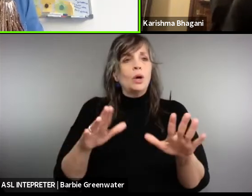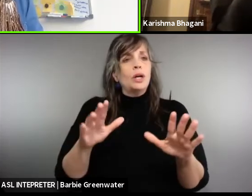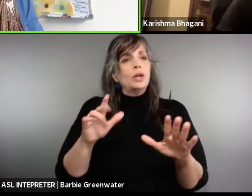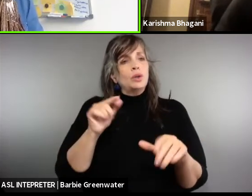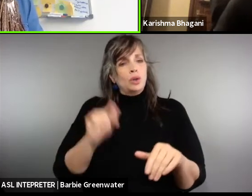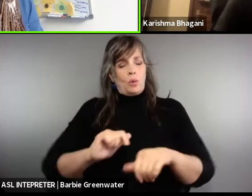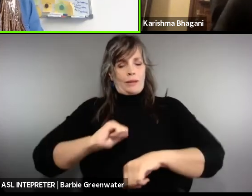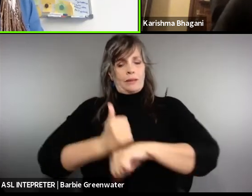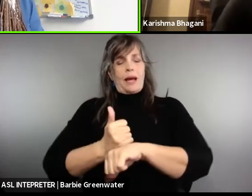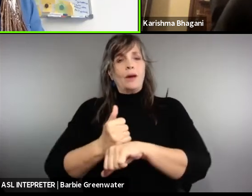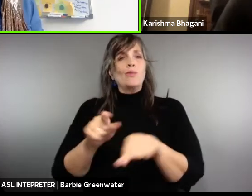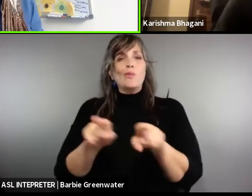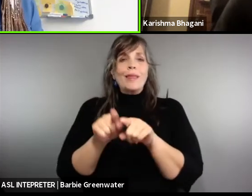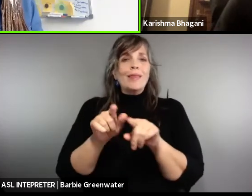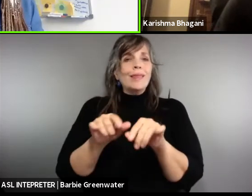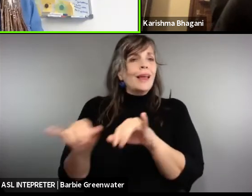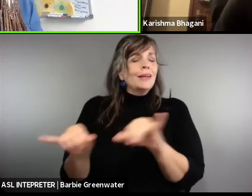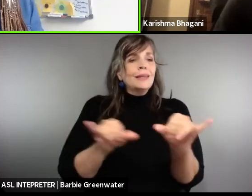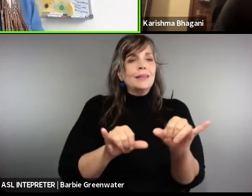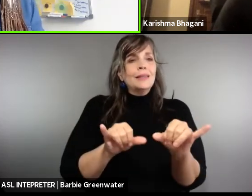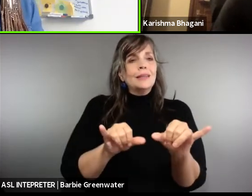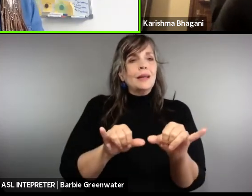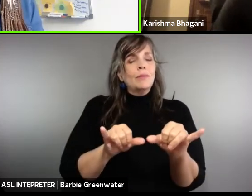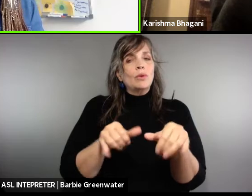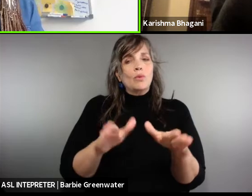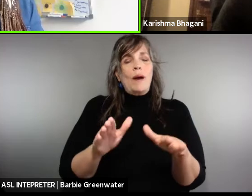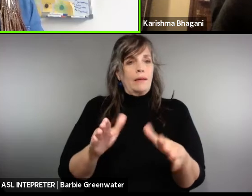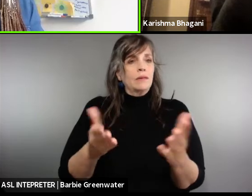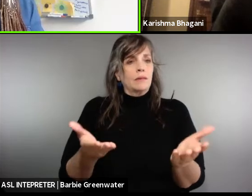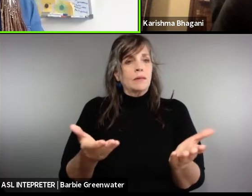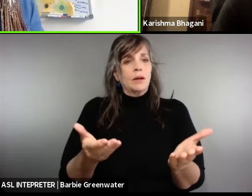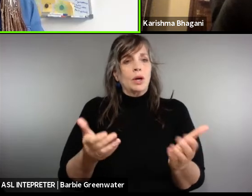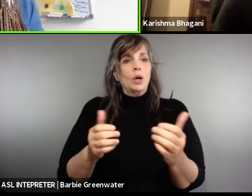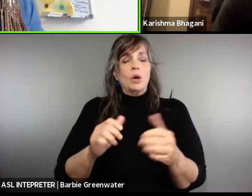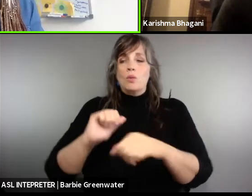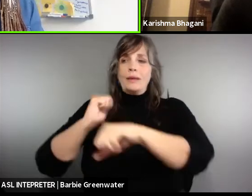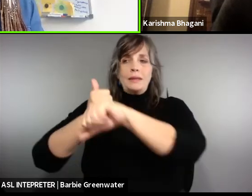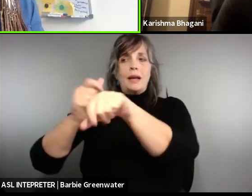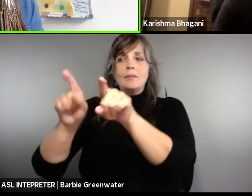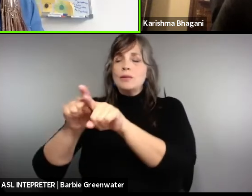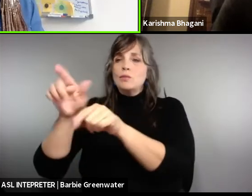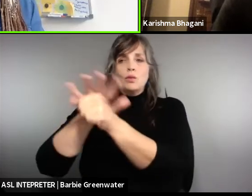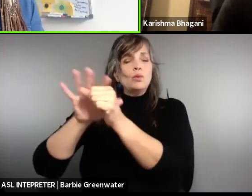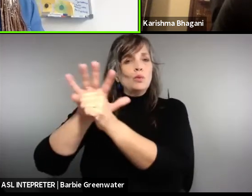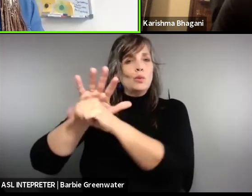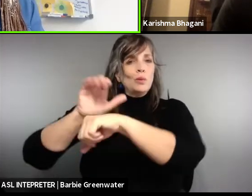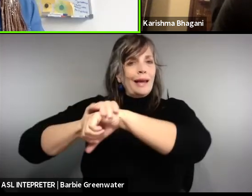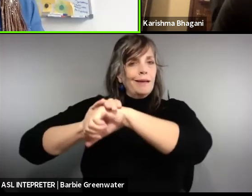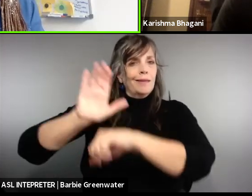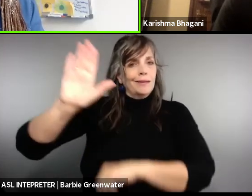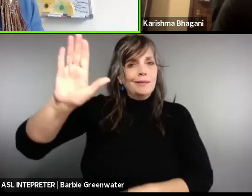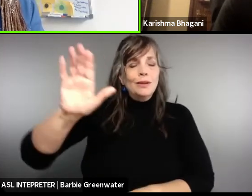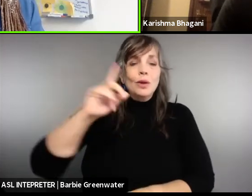view to how the platform was set up in England, because to be quite frank, when I hear artists